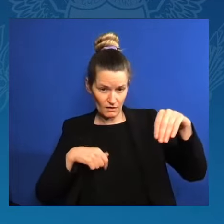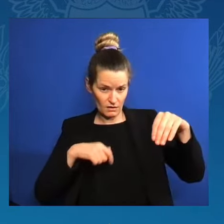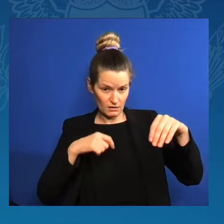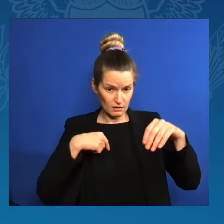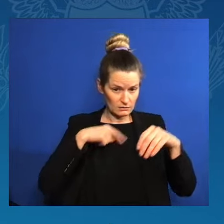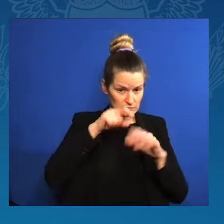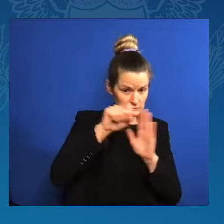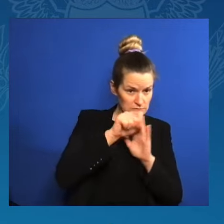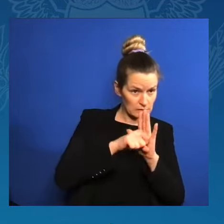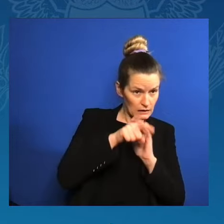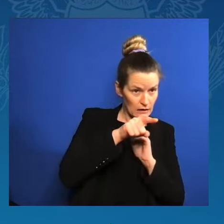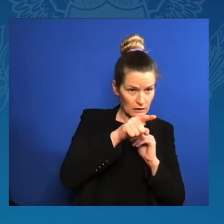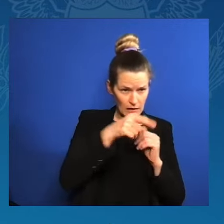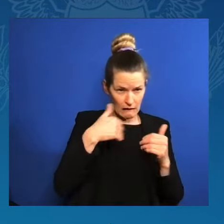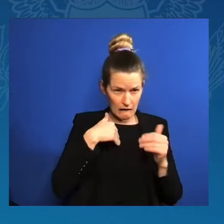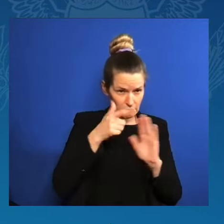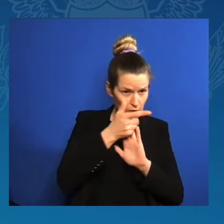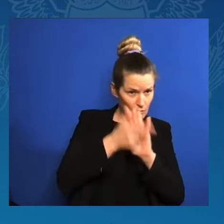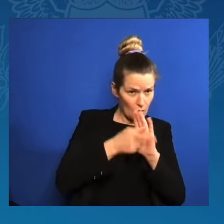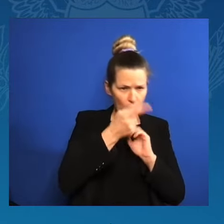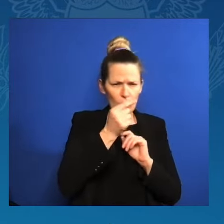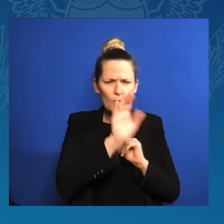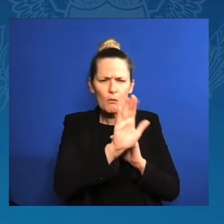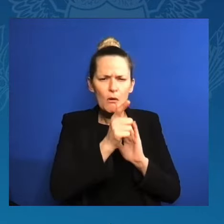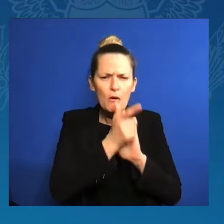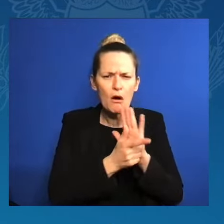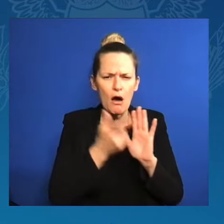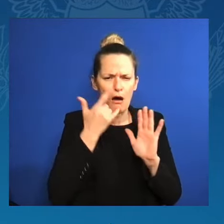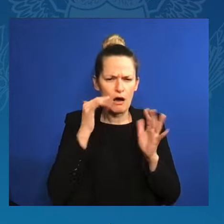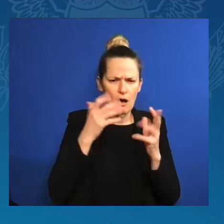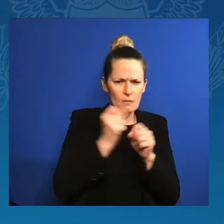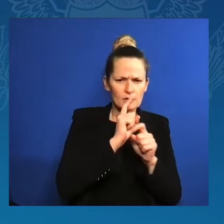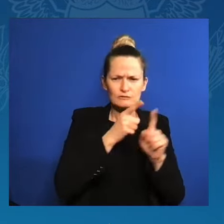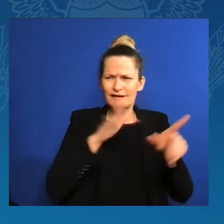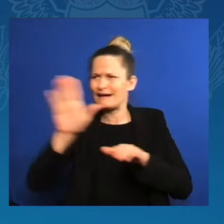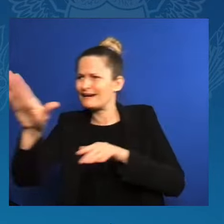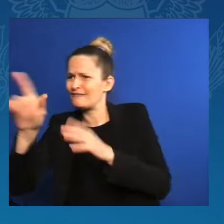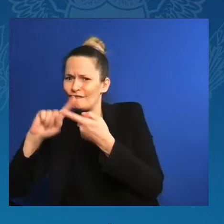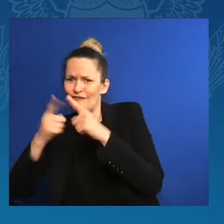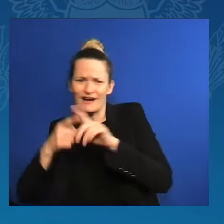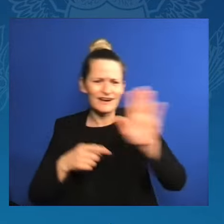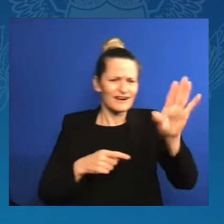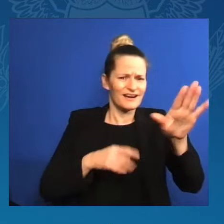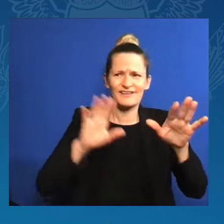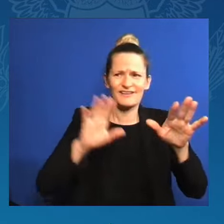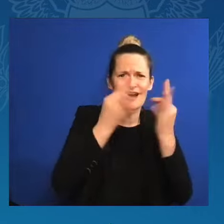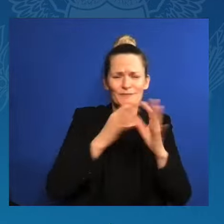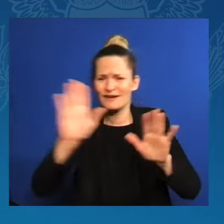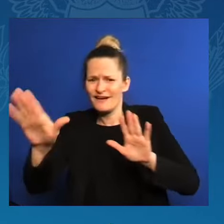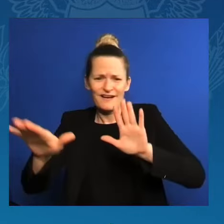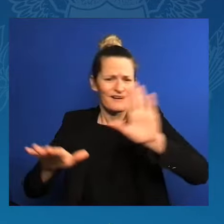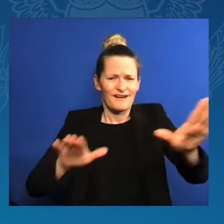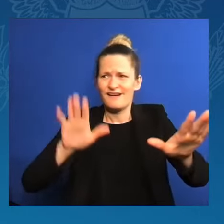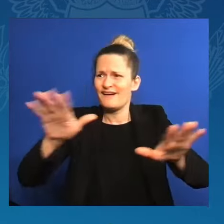They're asking their friends, their family, "Should I consider going to that state when deciding where to go to school,